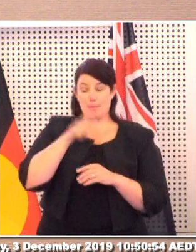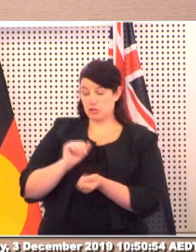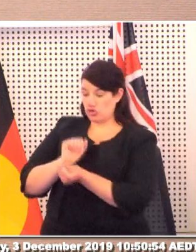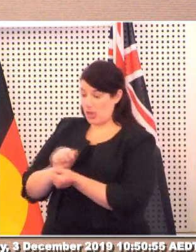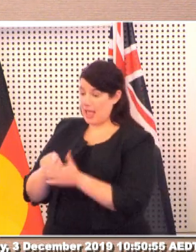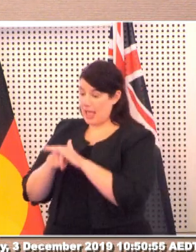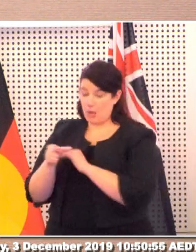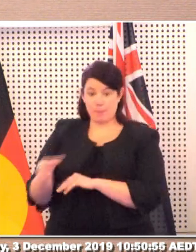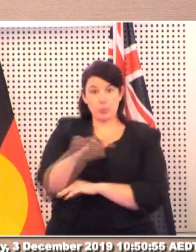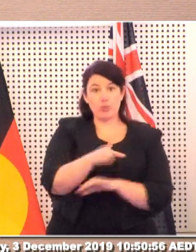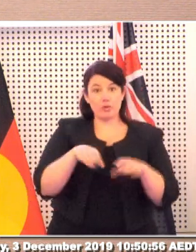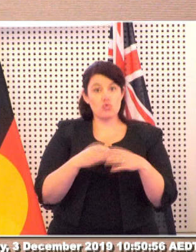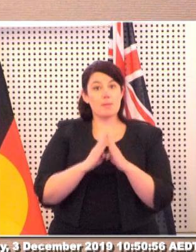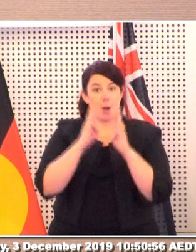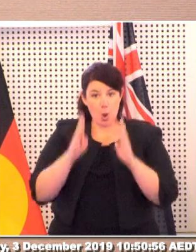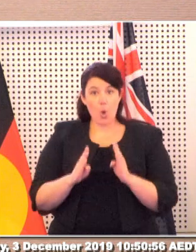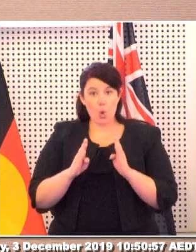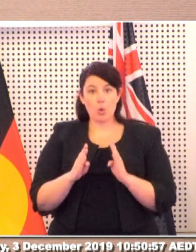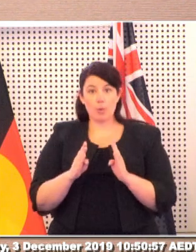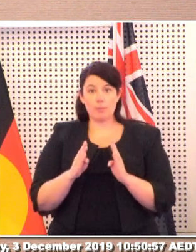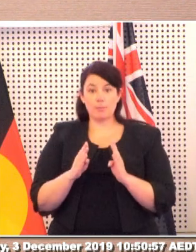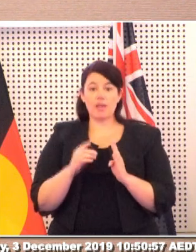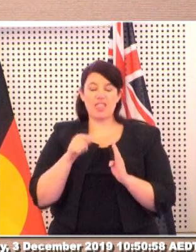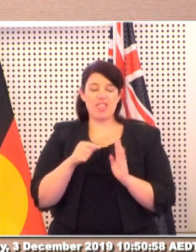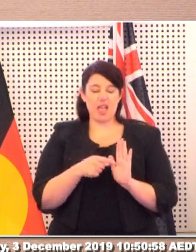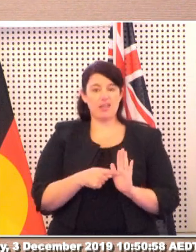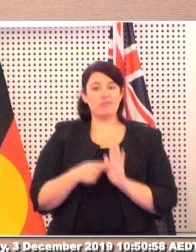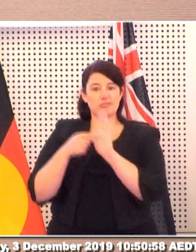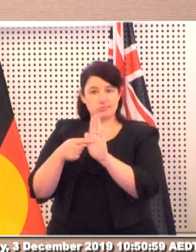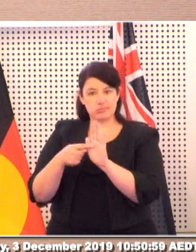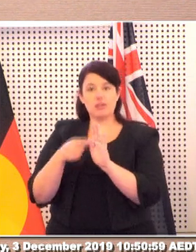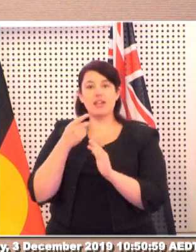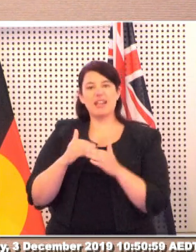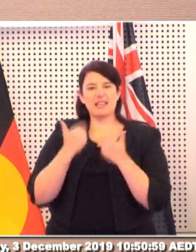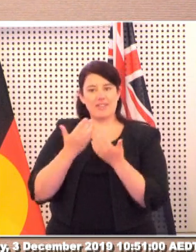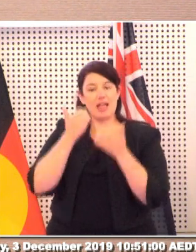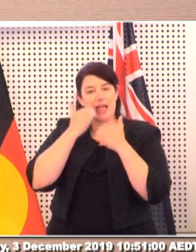the evidence that is given before or presented before the Victorian Civil and Administrative Tribunal,